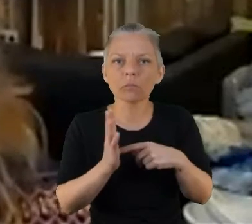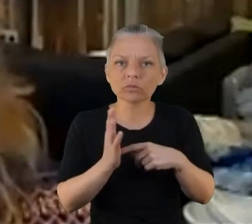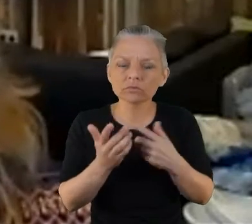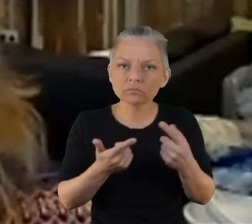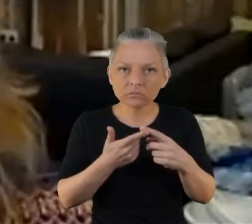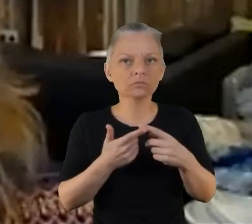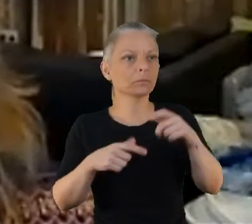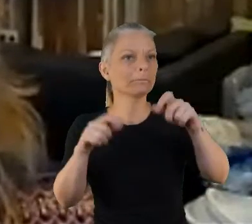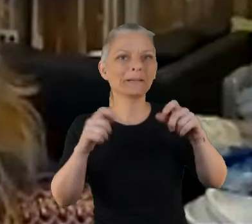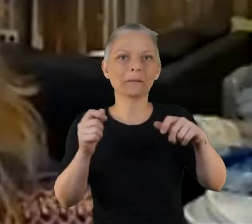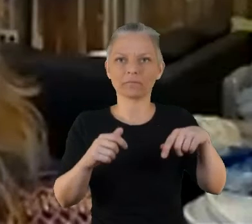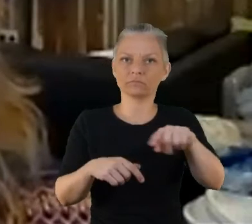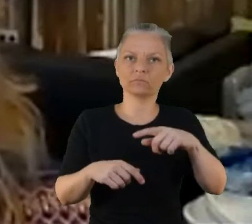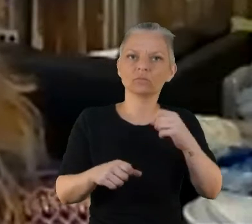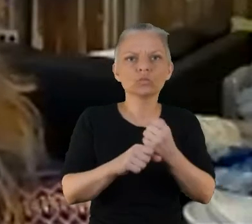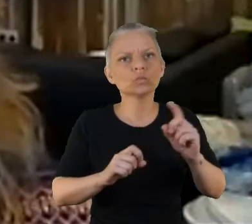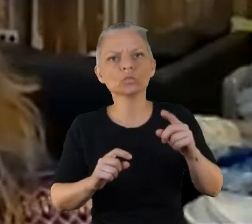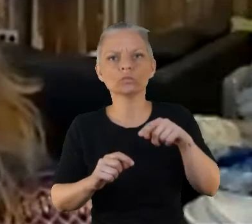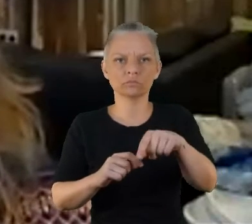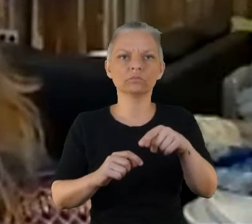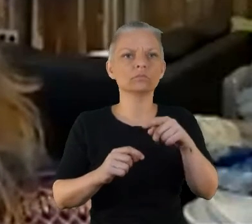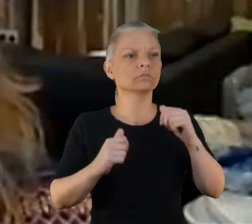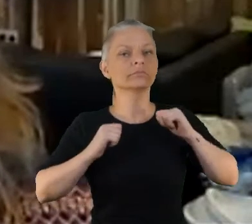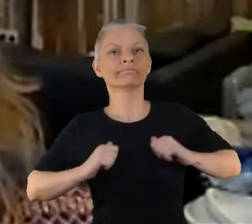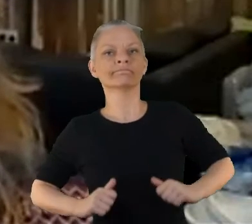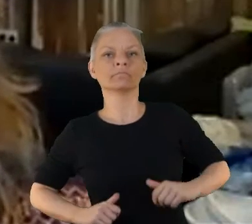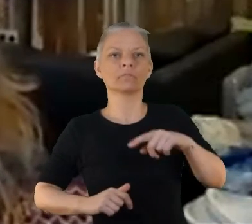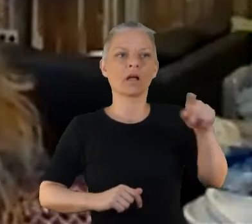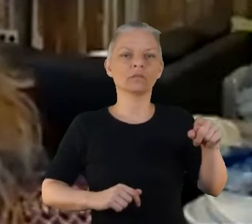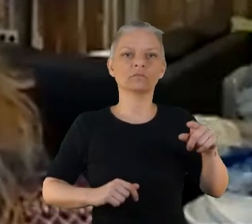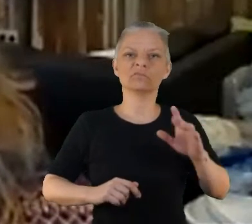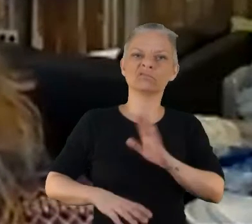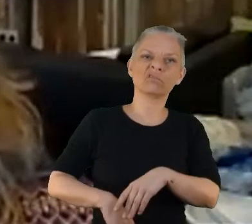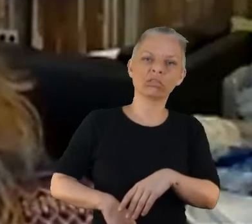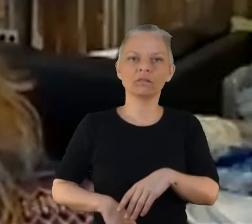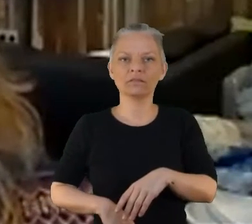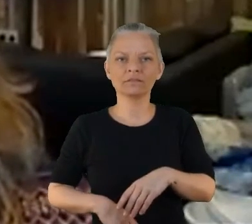is very very important. And I think some people, what they do, is they put something on that suits